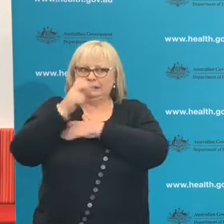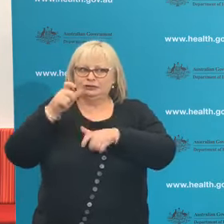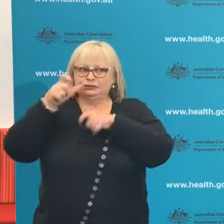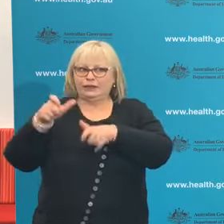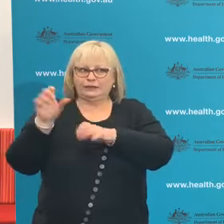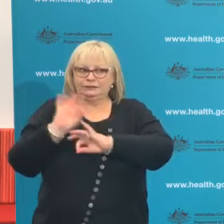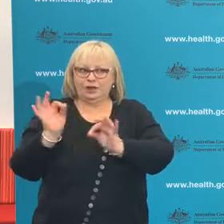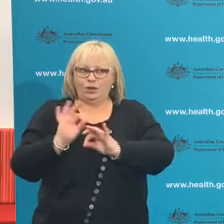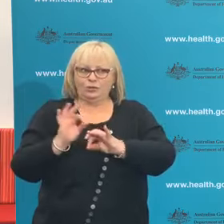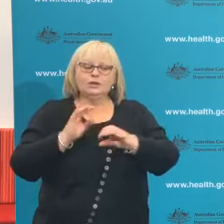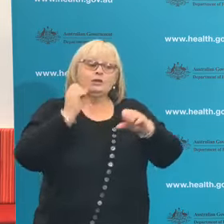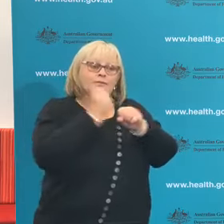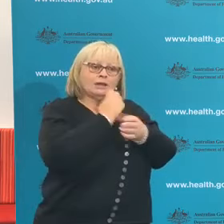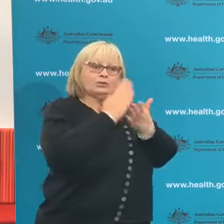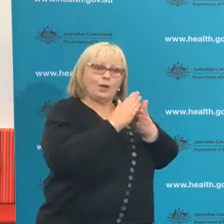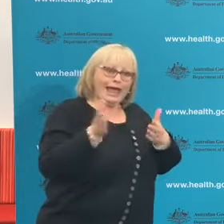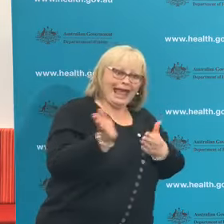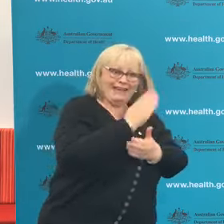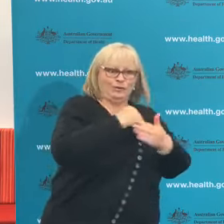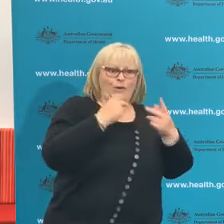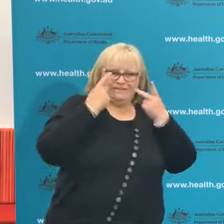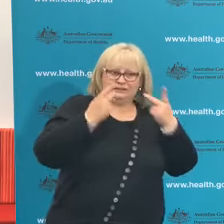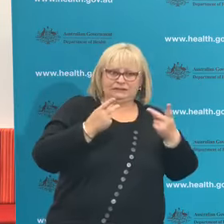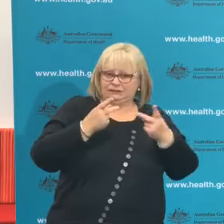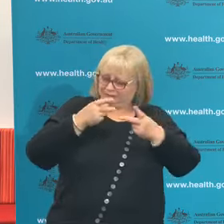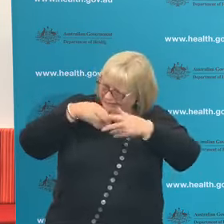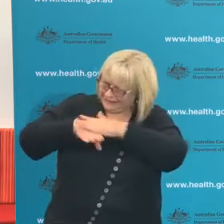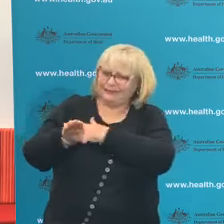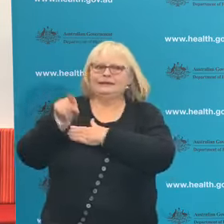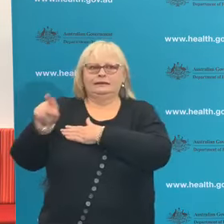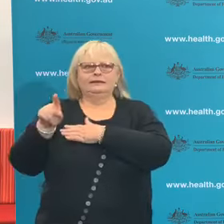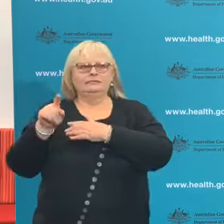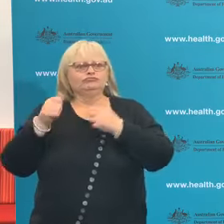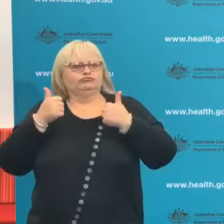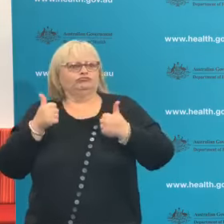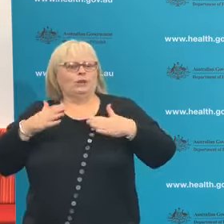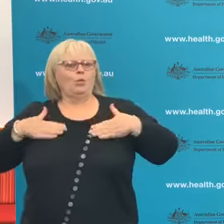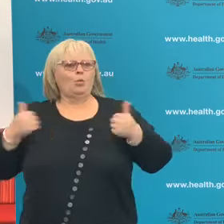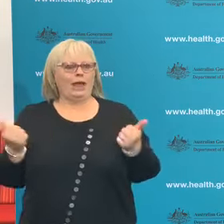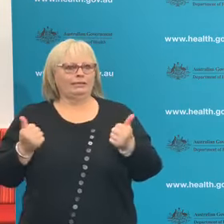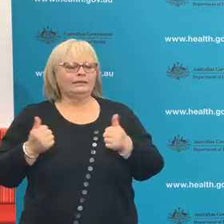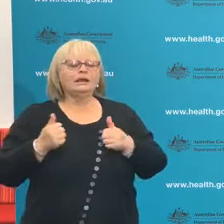sure that everybody coming in is screened. And that visits are short duration